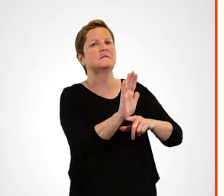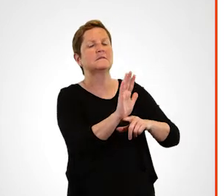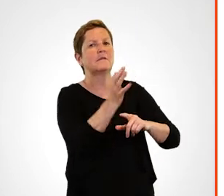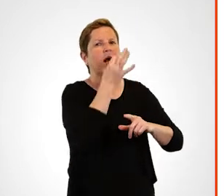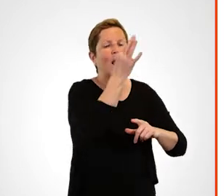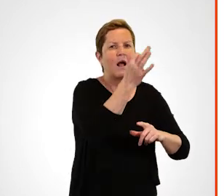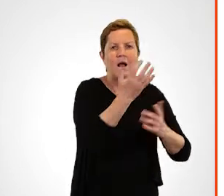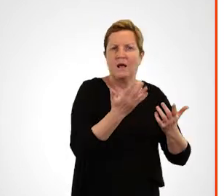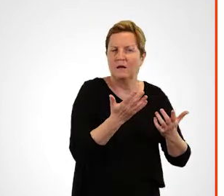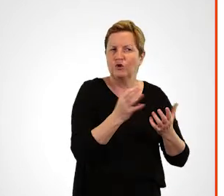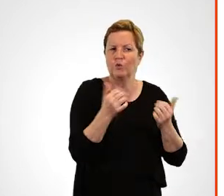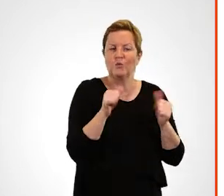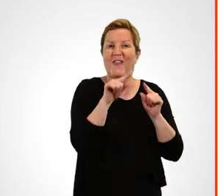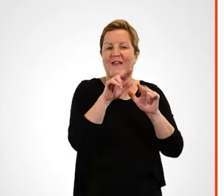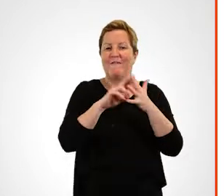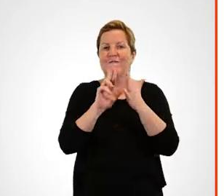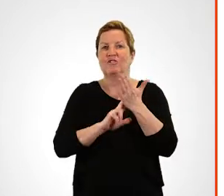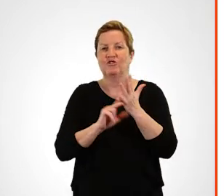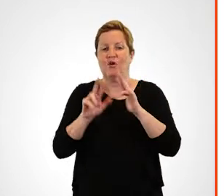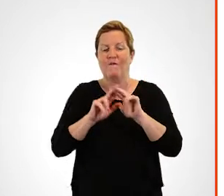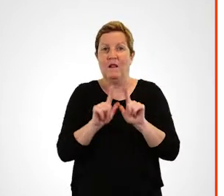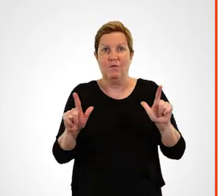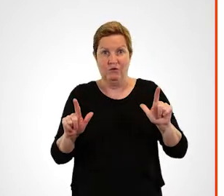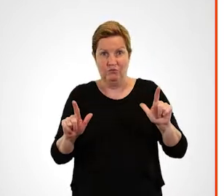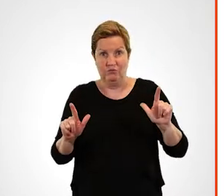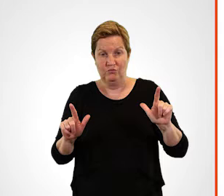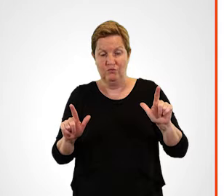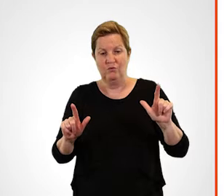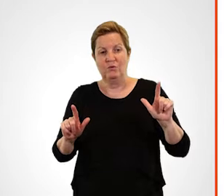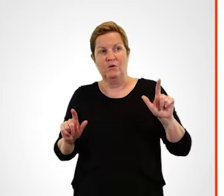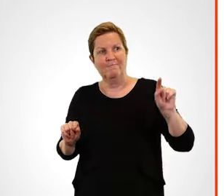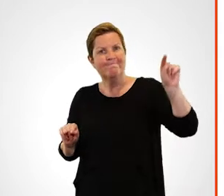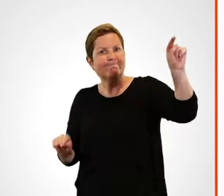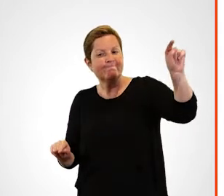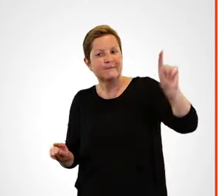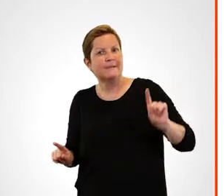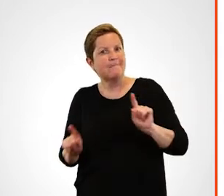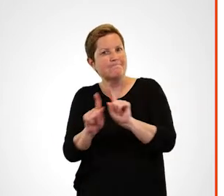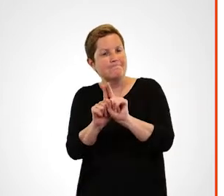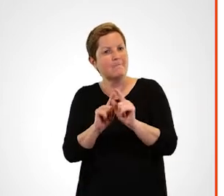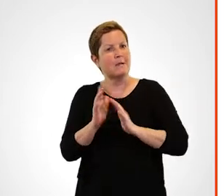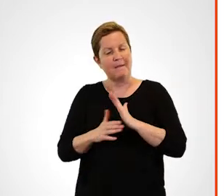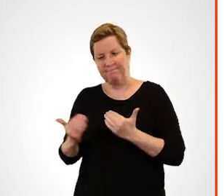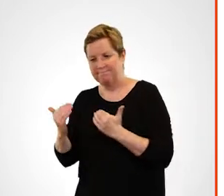to use this particular function of language. This of course is something that can kind of limit